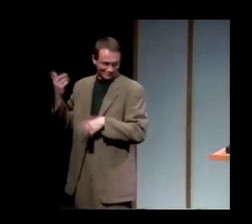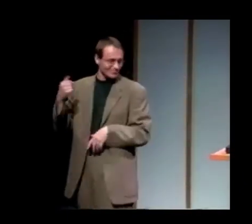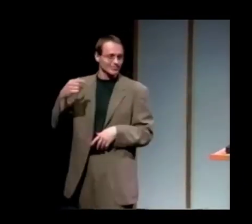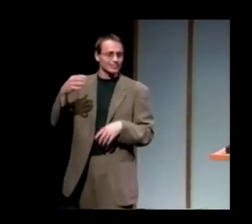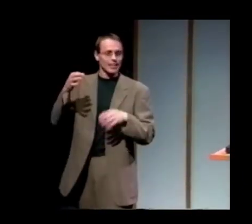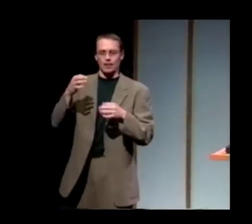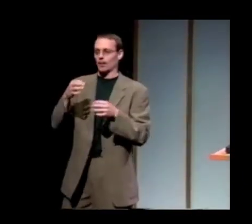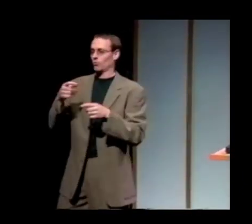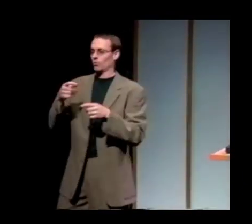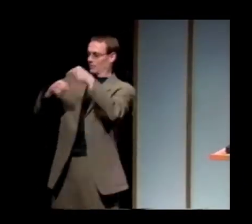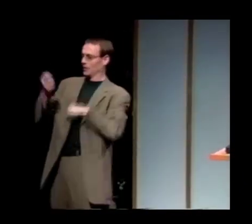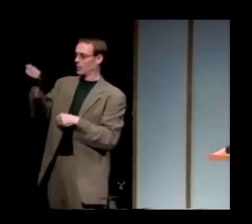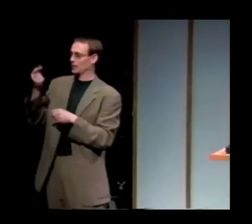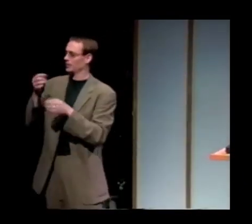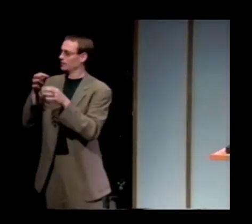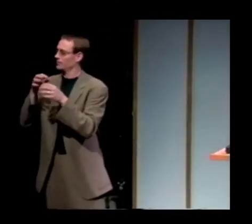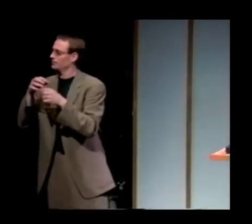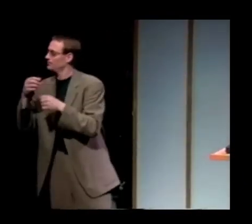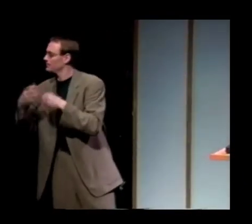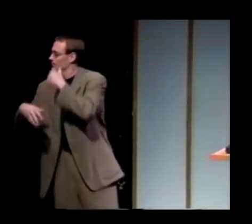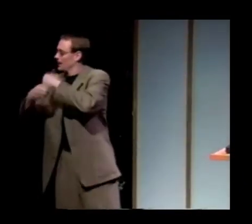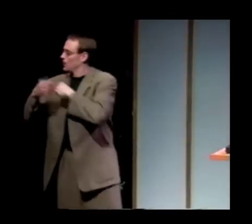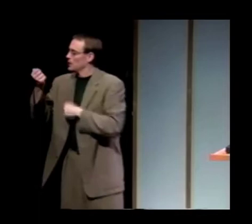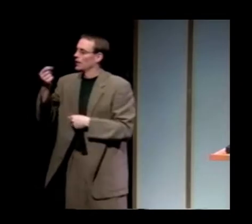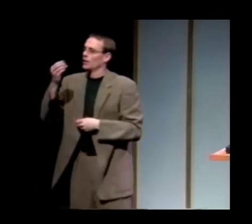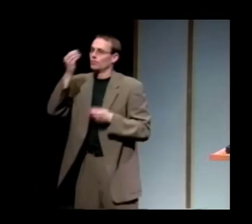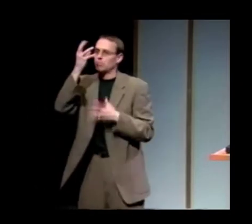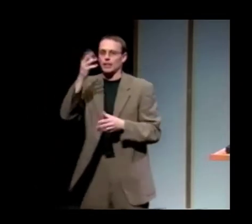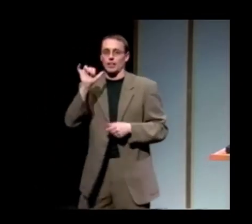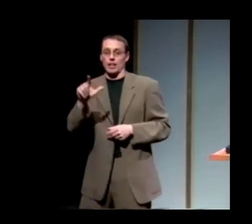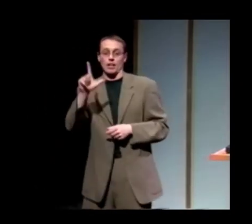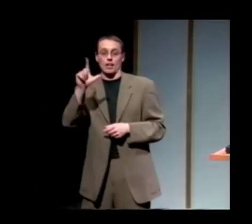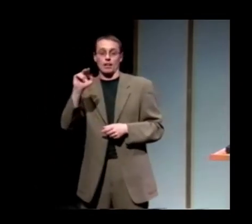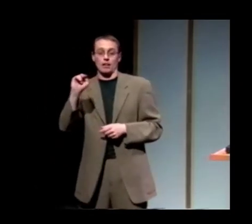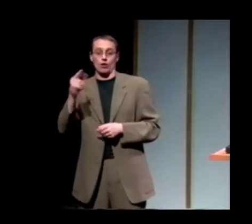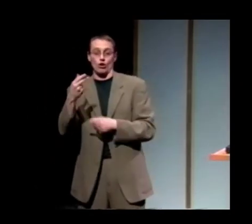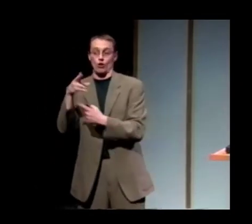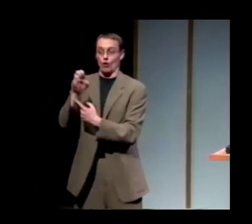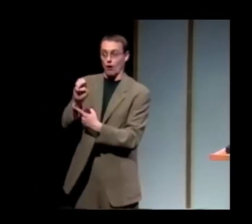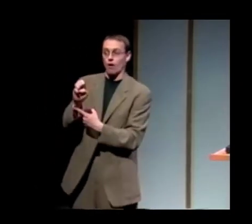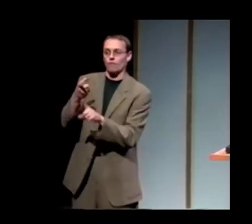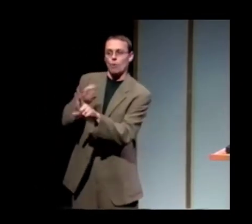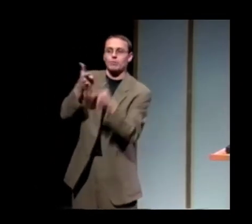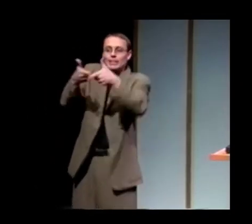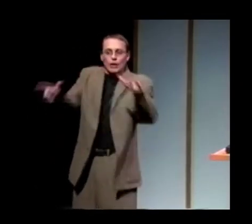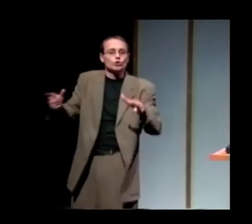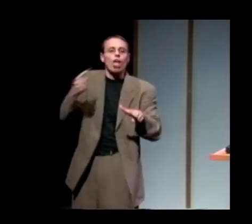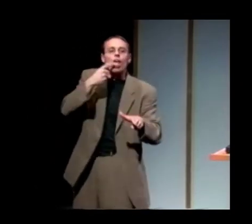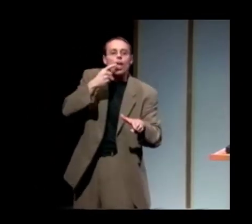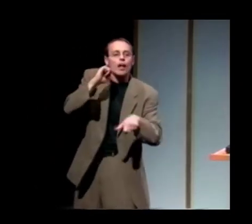SO THAT WAS ANOTHER AFTERSHOCK. SO LET ME STEP BACK JUST A LITTLE BIT, AND WE'LL TALK ABOUT LITERATURE